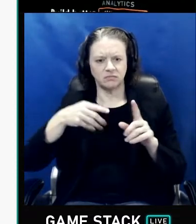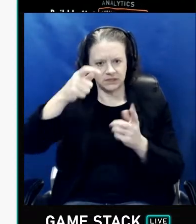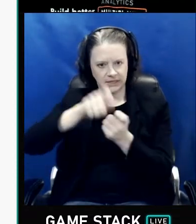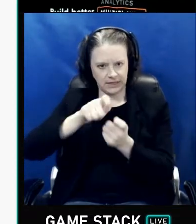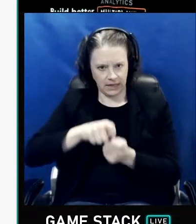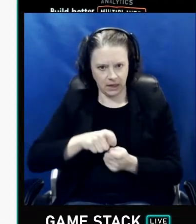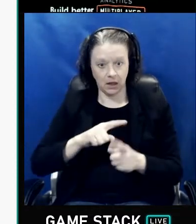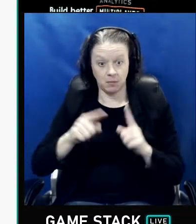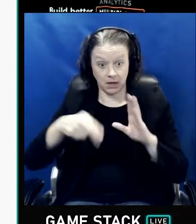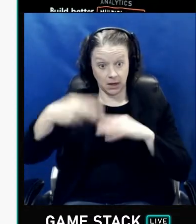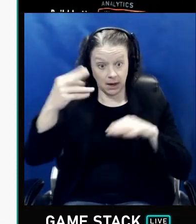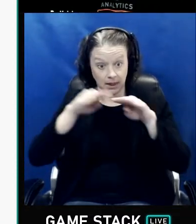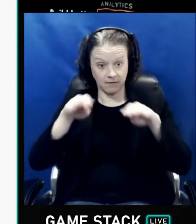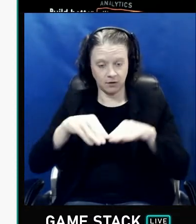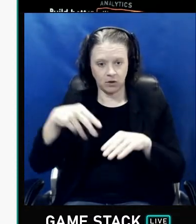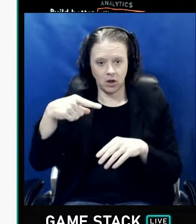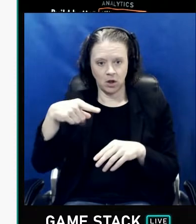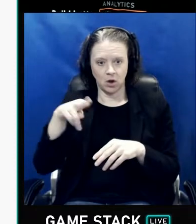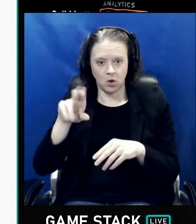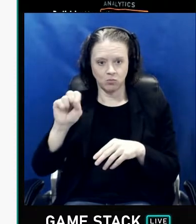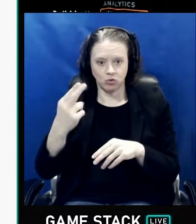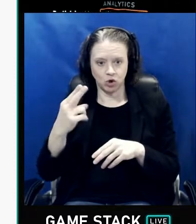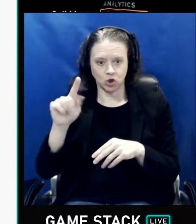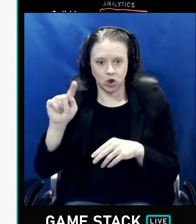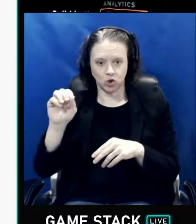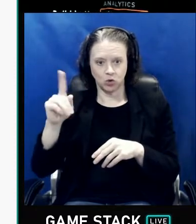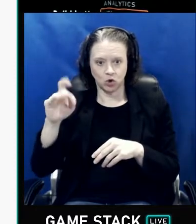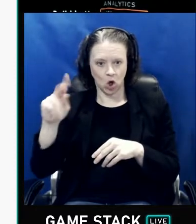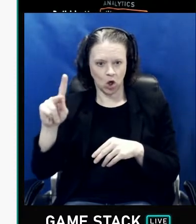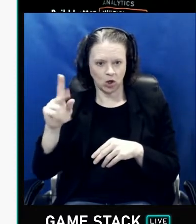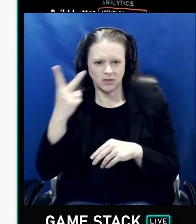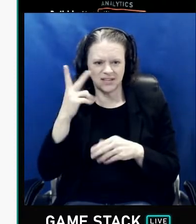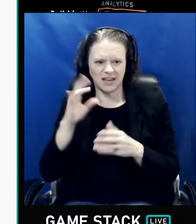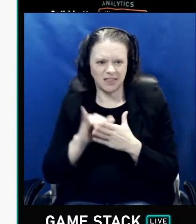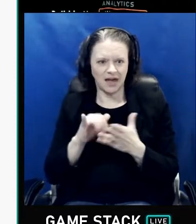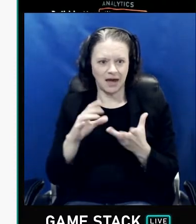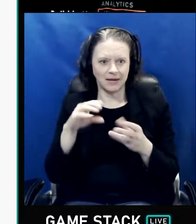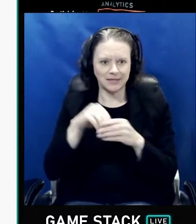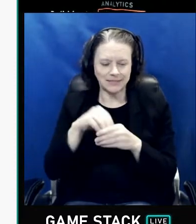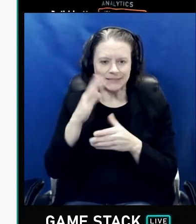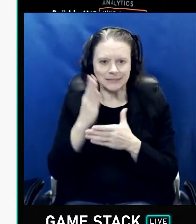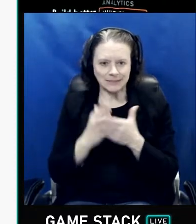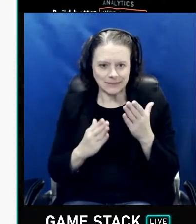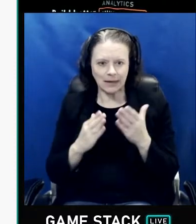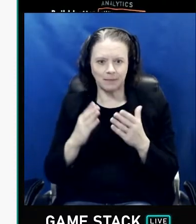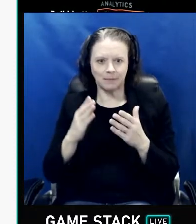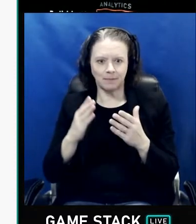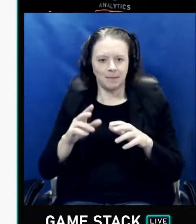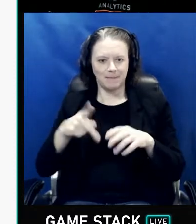things like push-to-talk, which you see commonly in PC games where a certain keypress is when you want to send your audio,